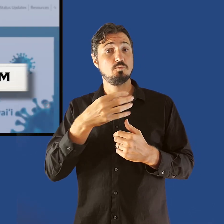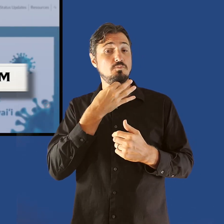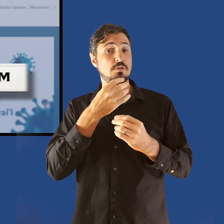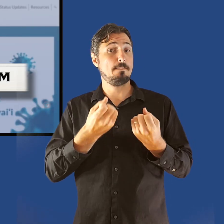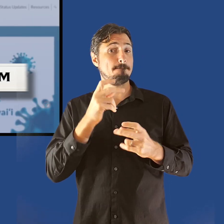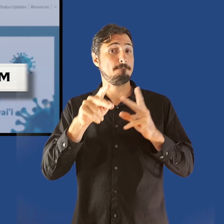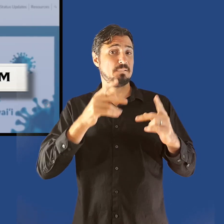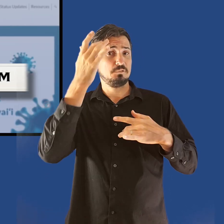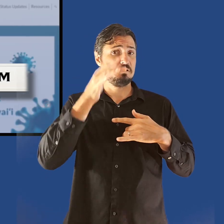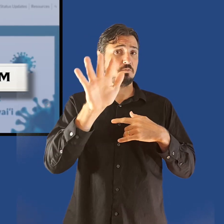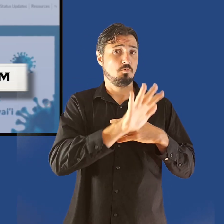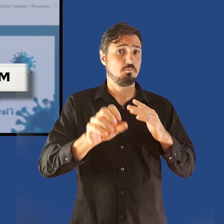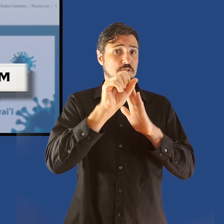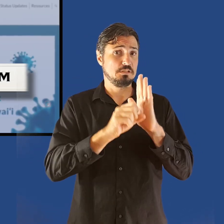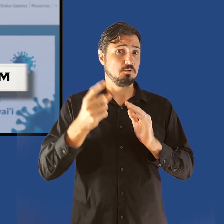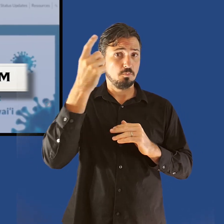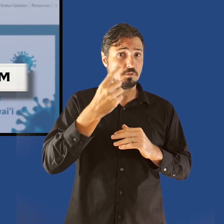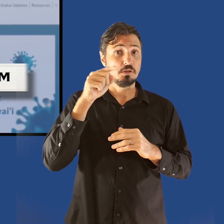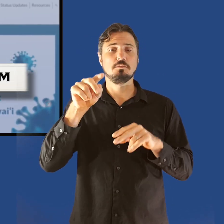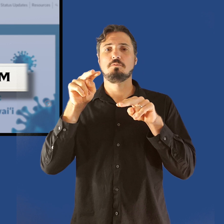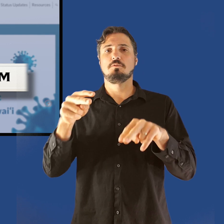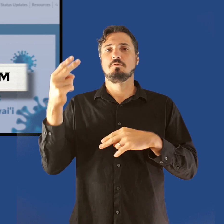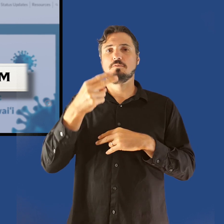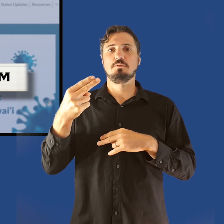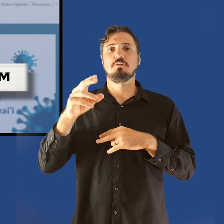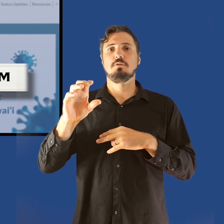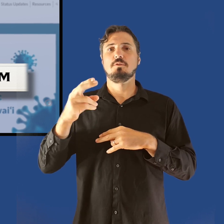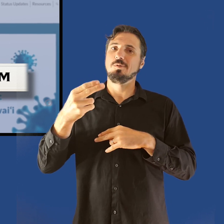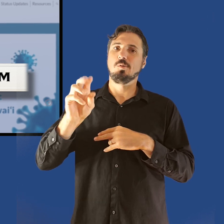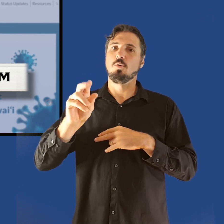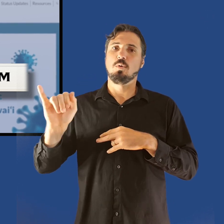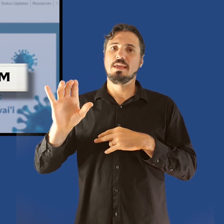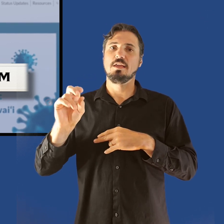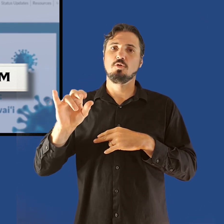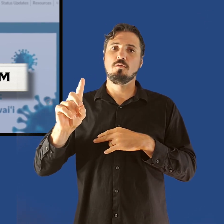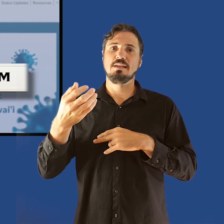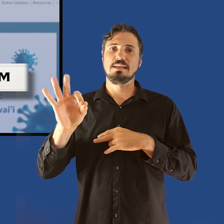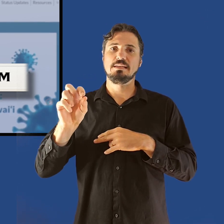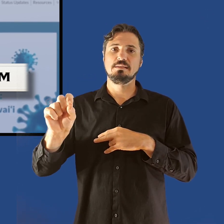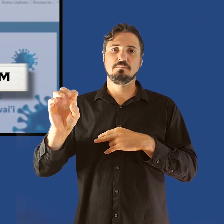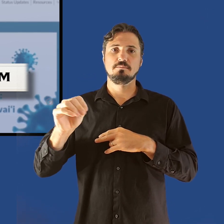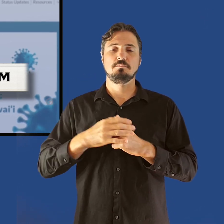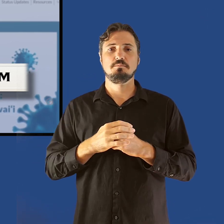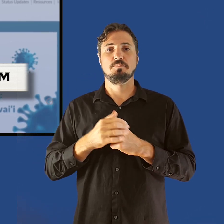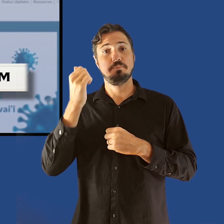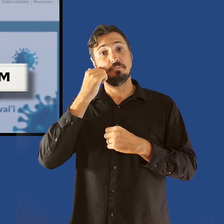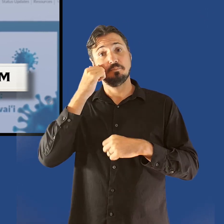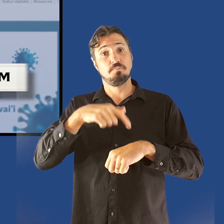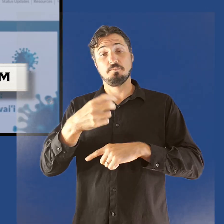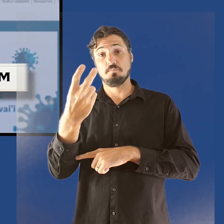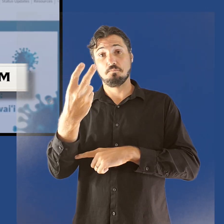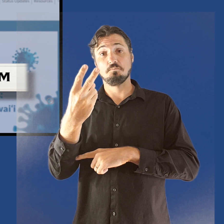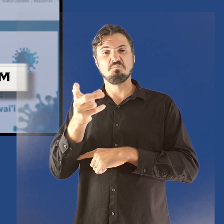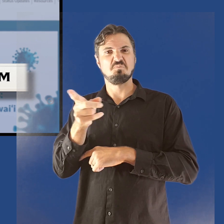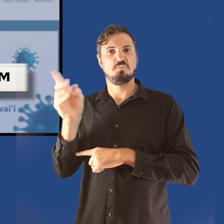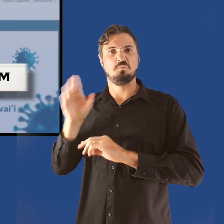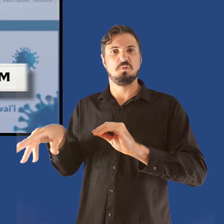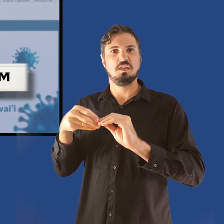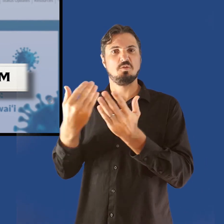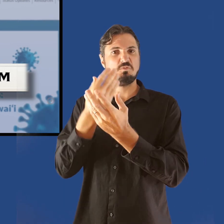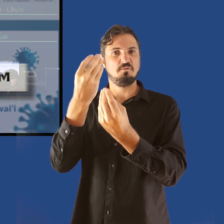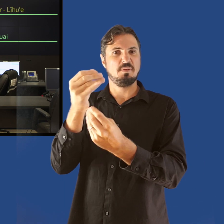To view the total number of positive cases across the state, please visit hawaiicovid19.com. The daily count on this site is updated at noon every day.